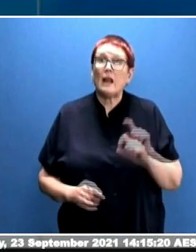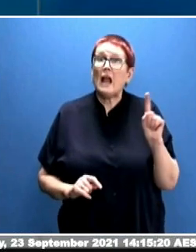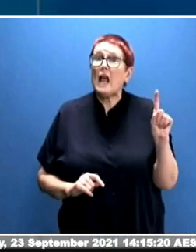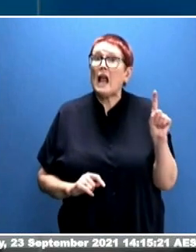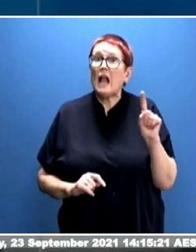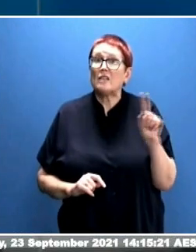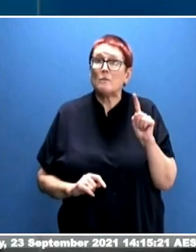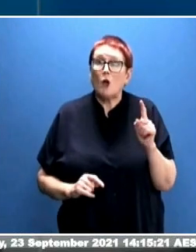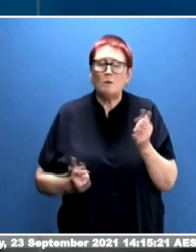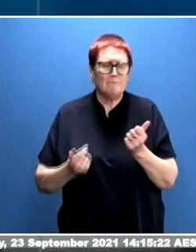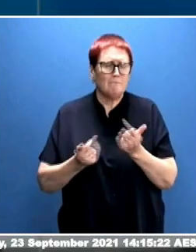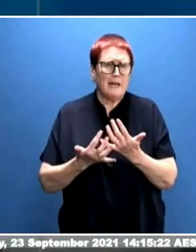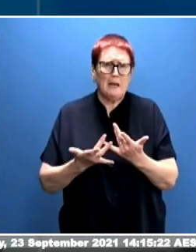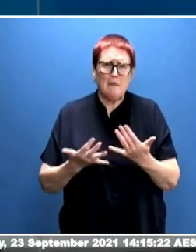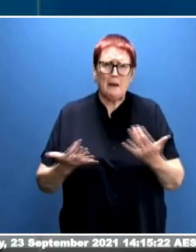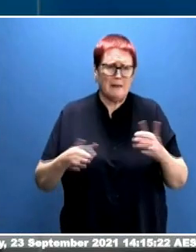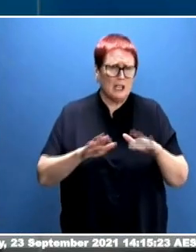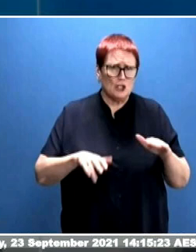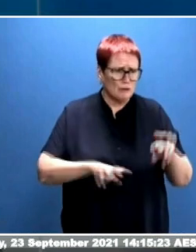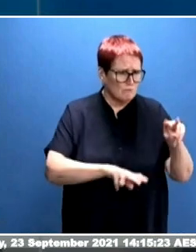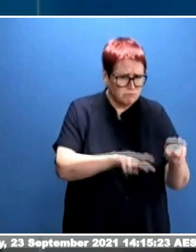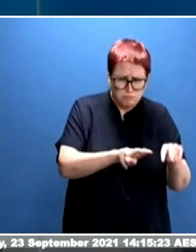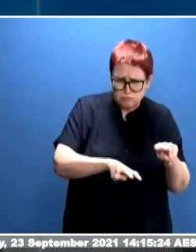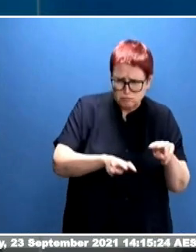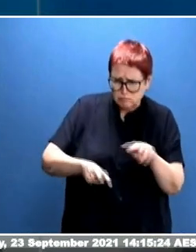a lot of children in care where we believe they may have a disability.